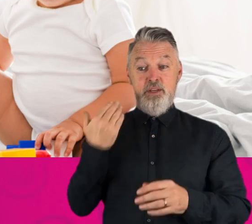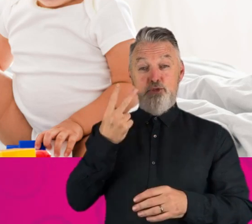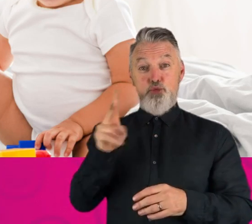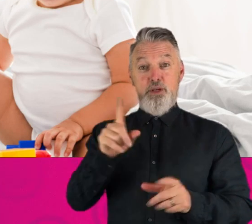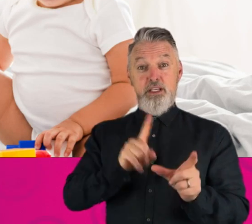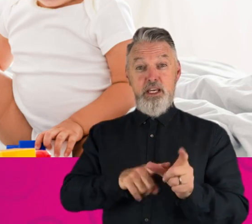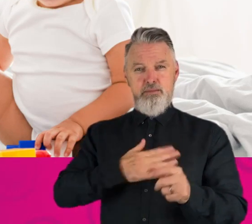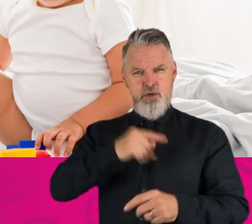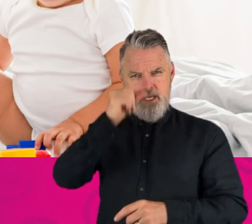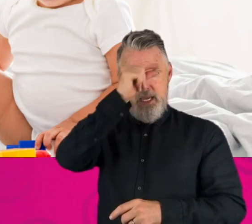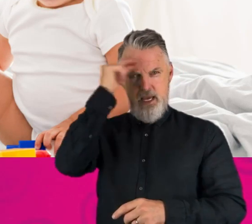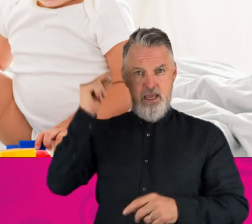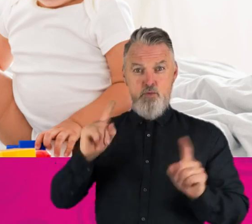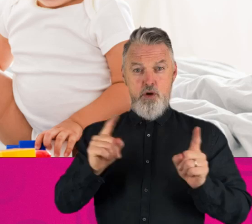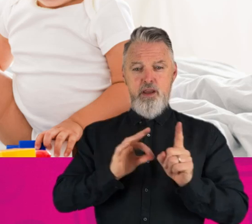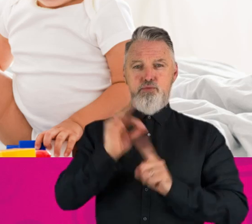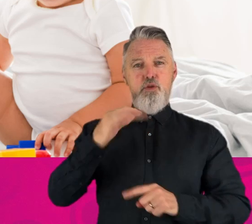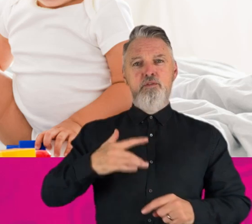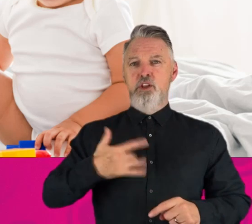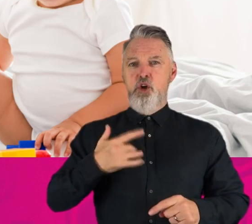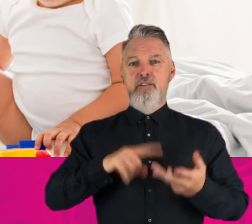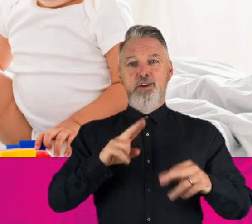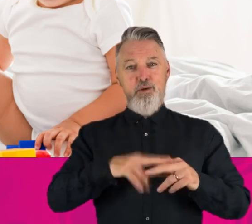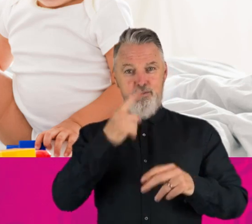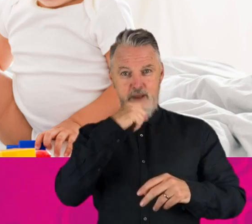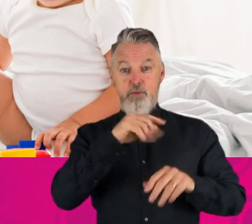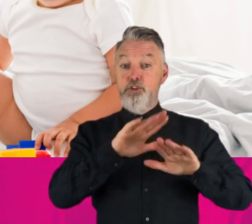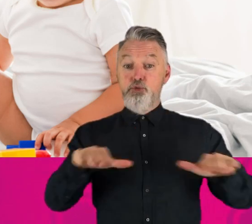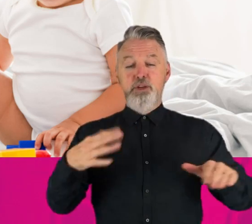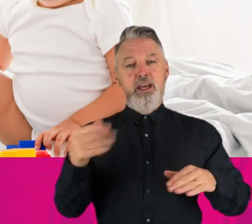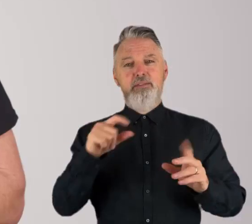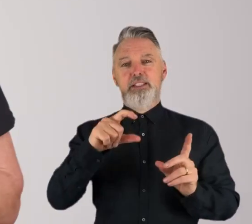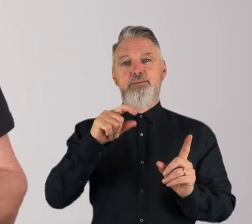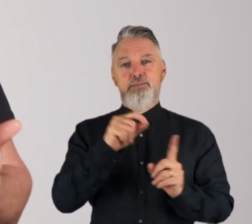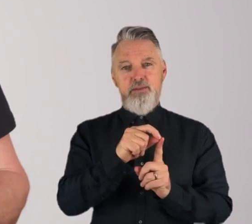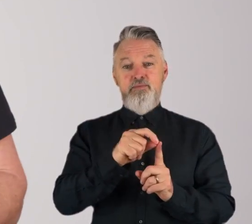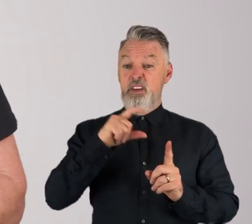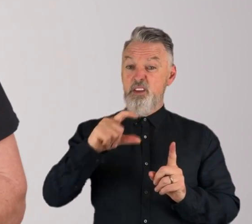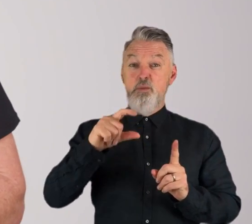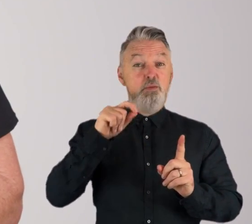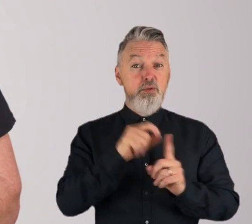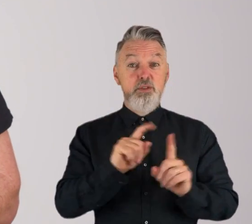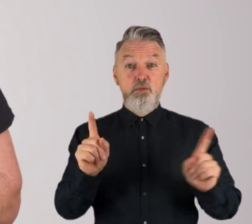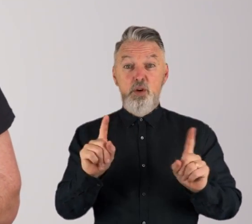it has been my mission in life to improve the lifelong outcomes of children with cerebral palsy. Cerebral palsy is caused by damage to the brain